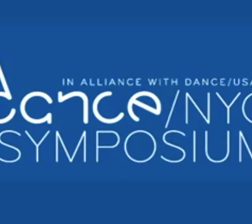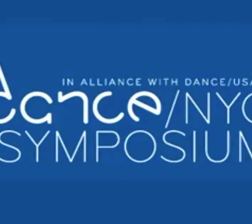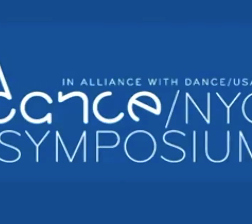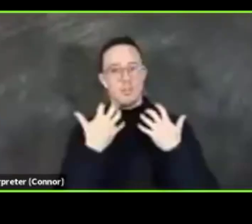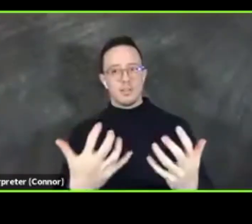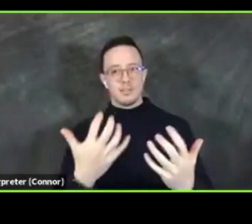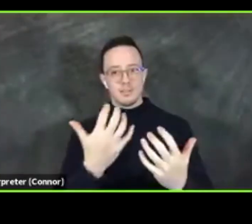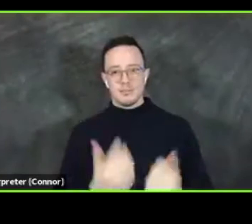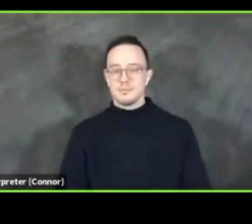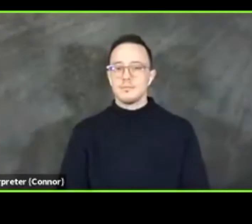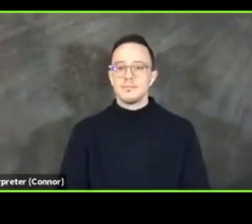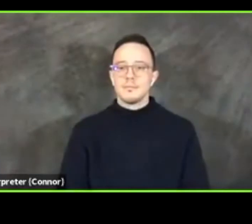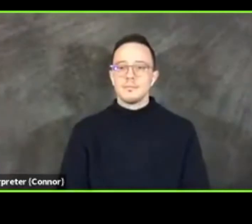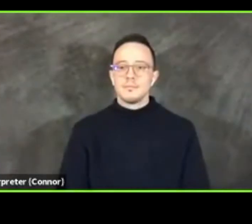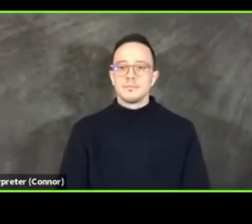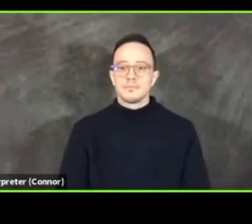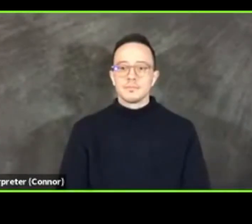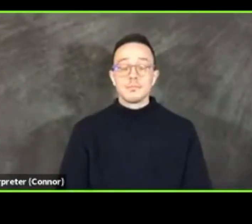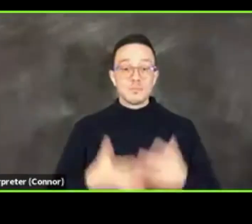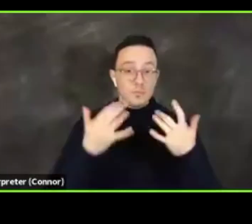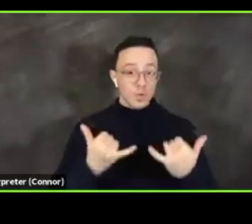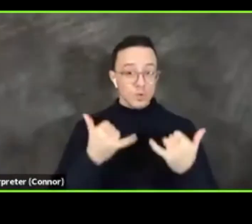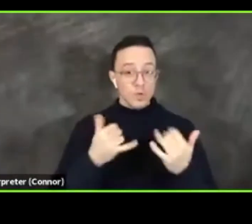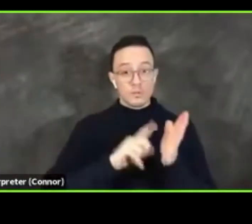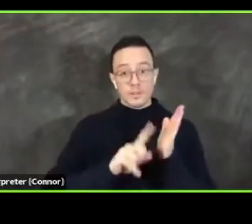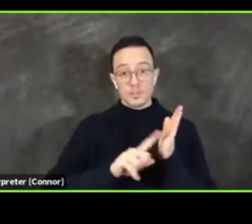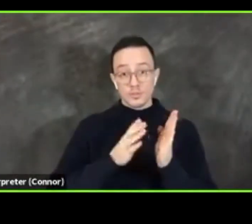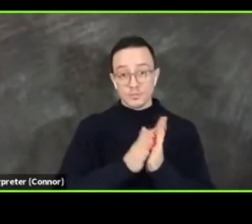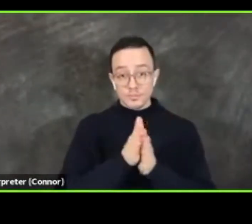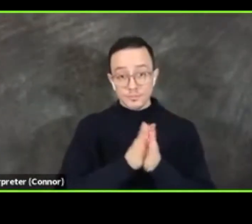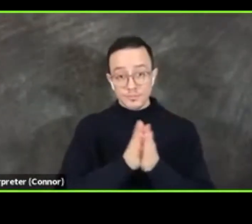OUR CURRENT RESEARCH INITIATIVE, “DEFINING “SMALL-BUDGET” DANCE MAKERS